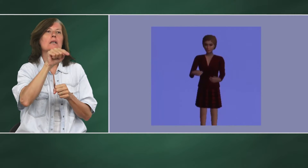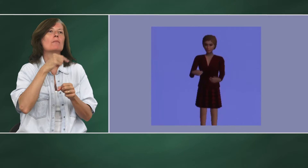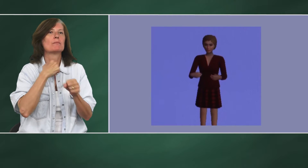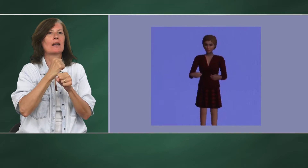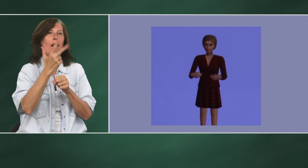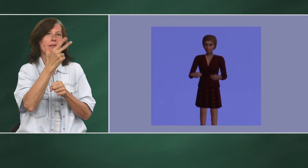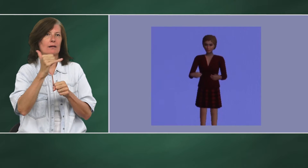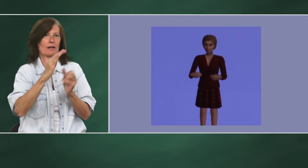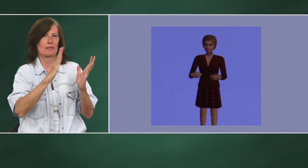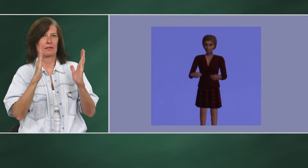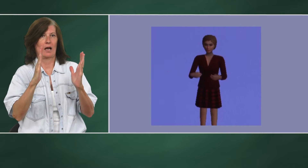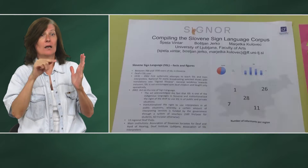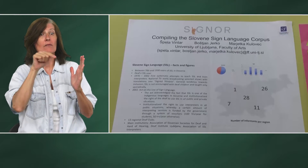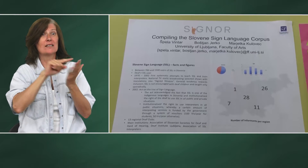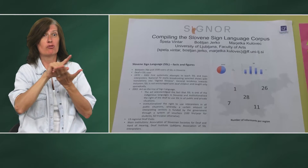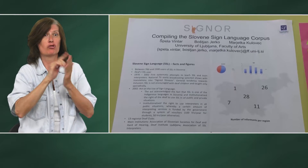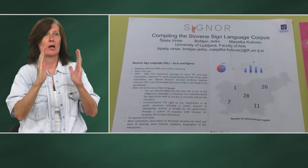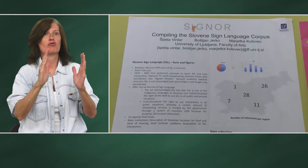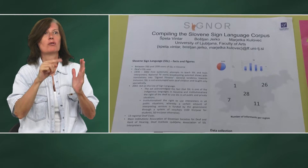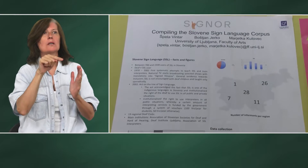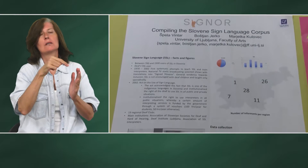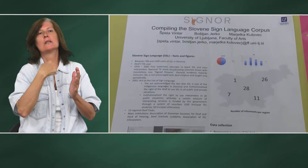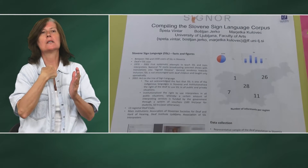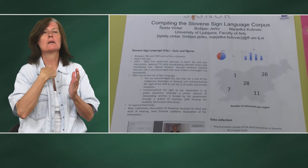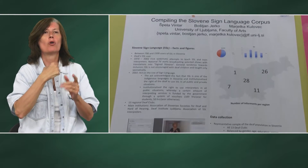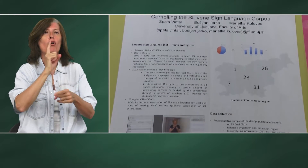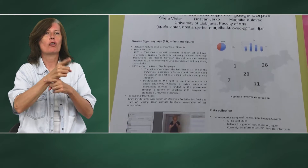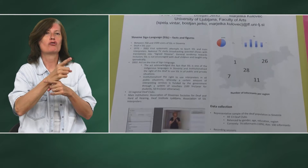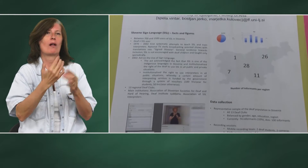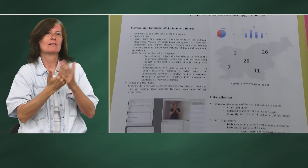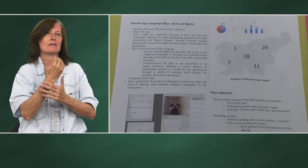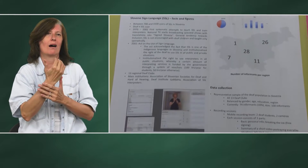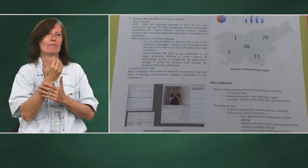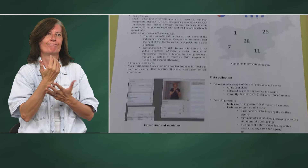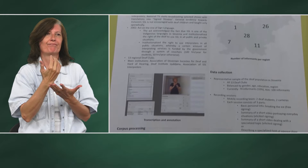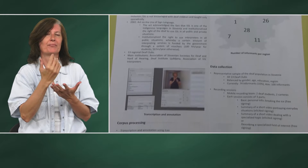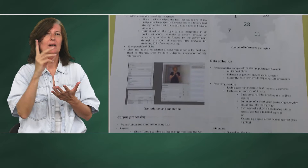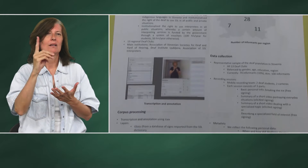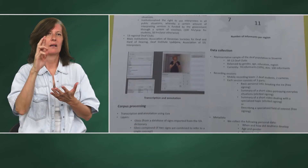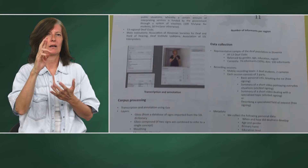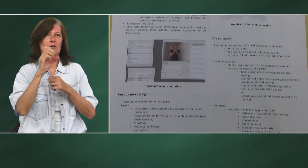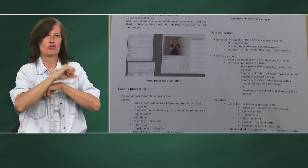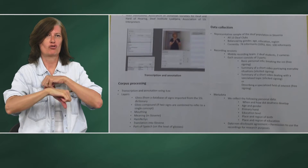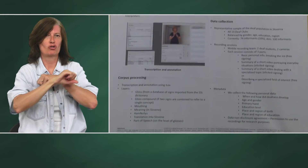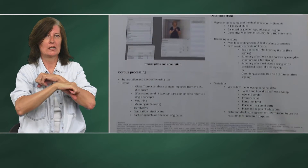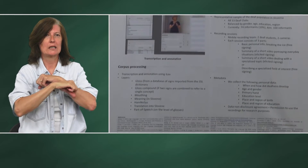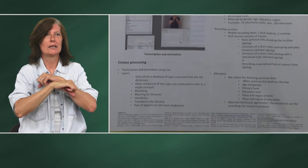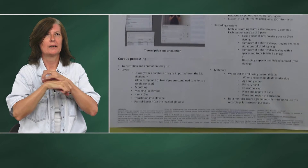During the three years of research I decided to do a PhD.